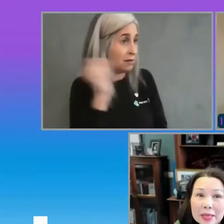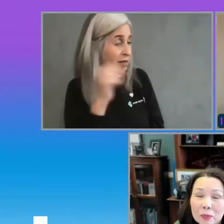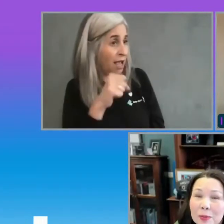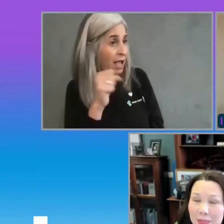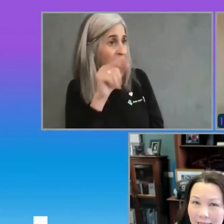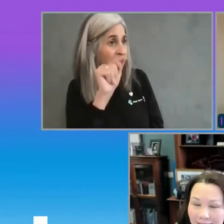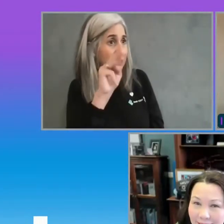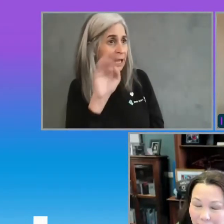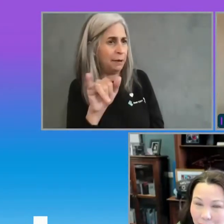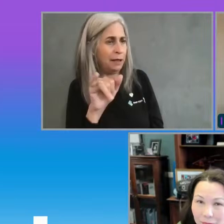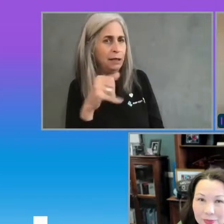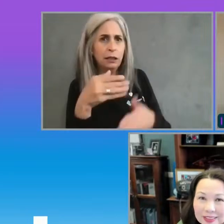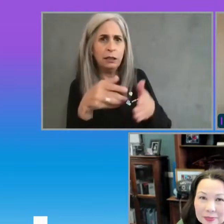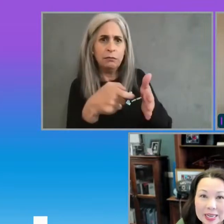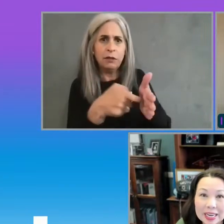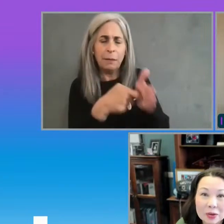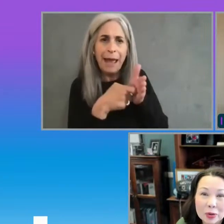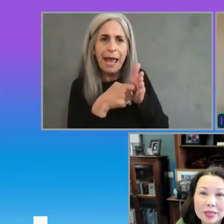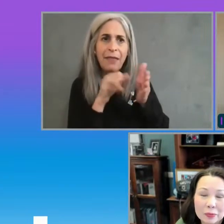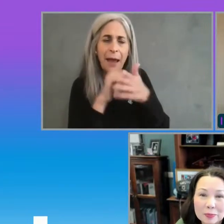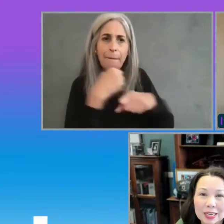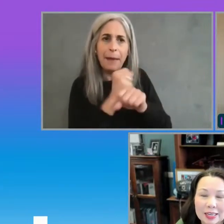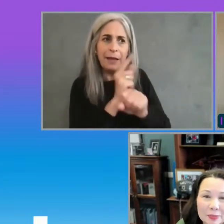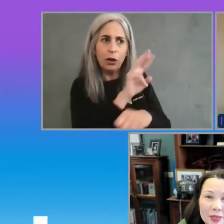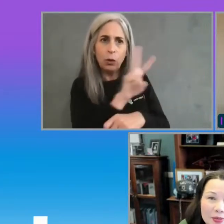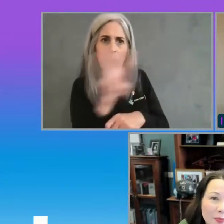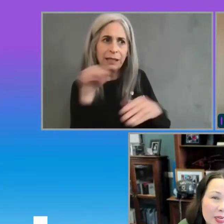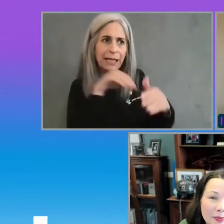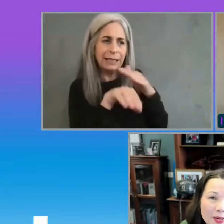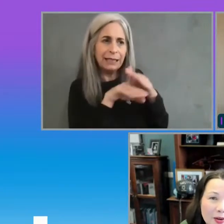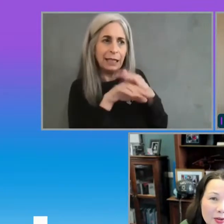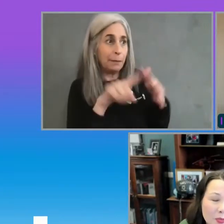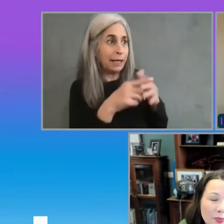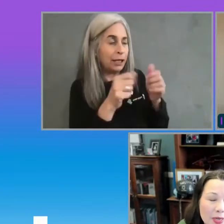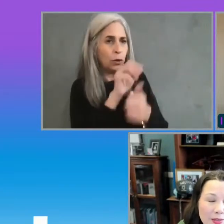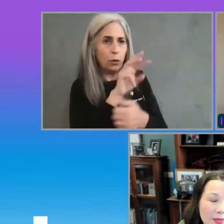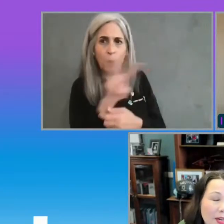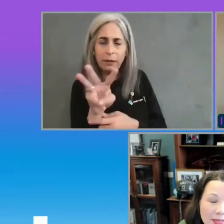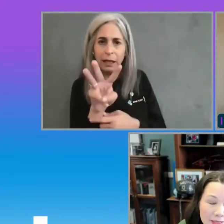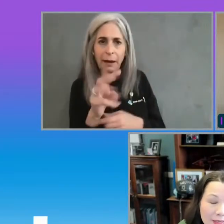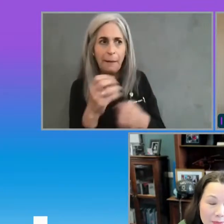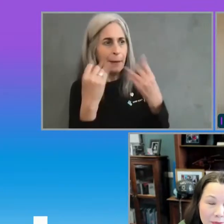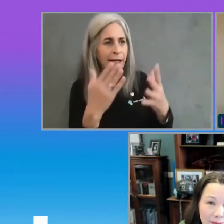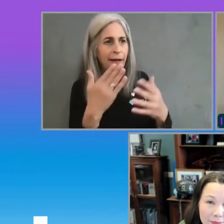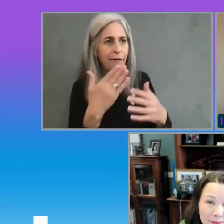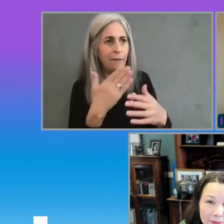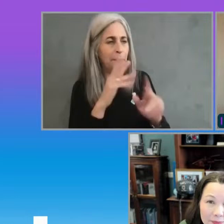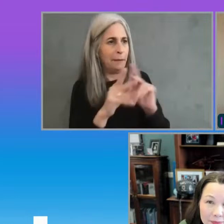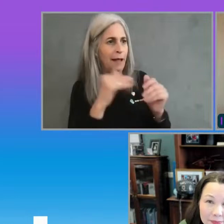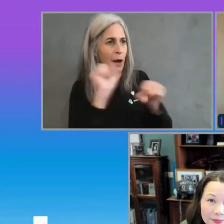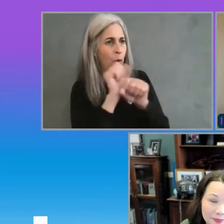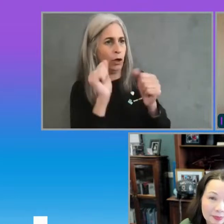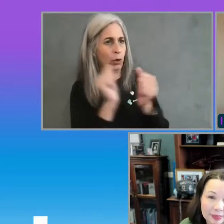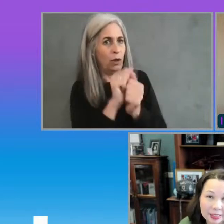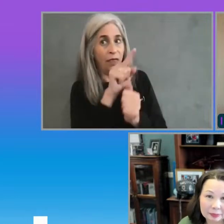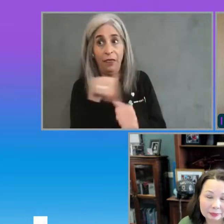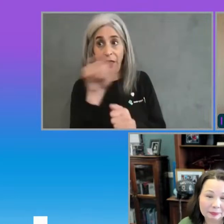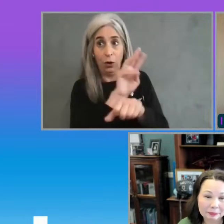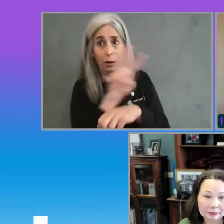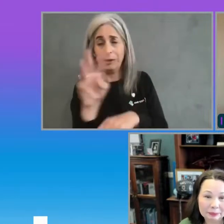And demand that they make their websites accessible, beginning with their websites. Because many of my colleagues